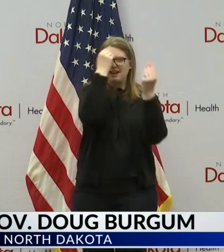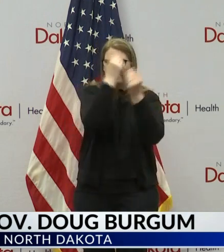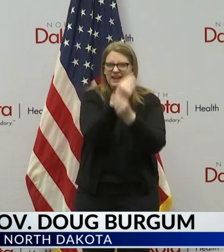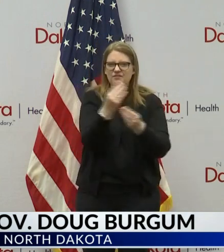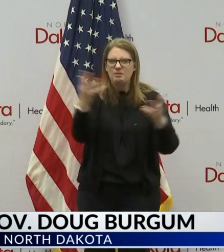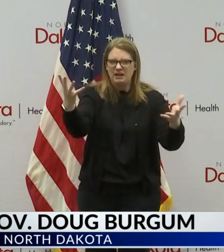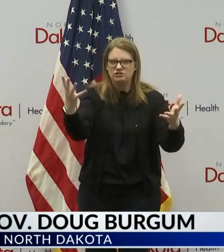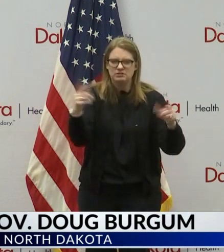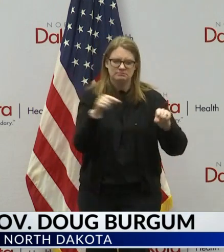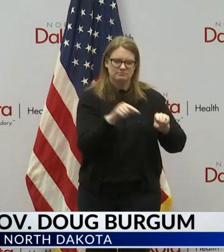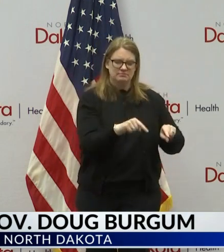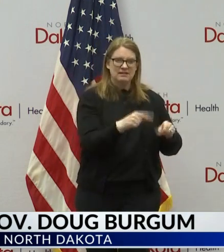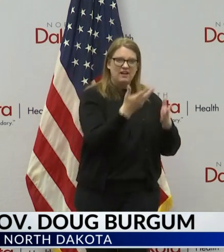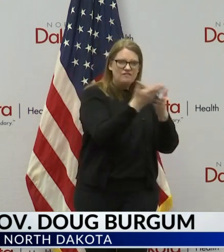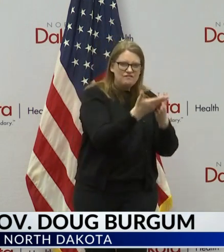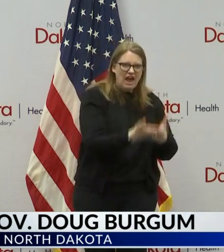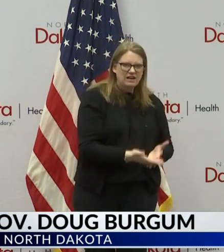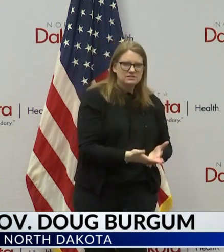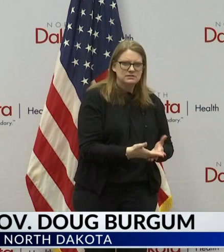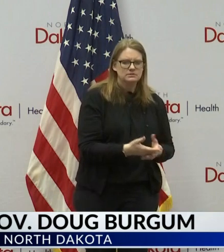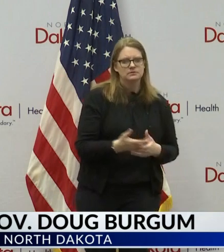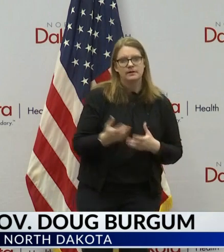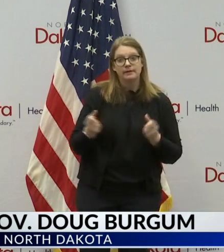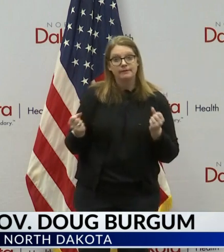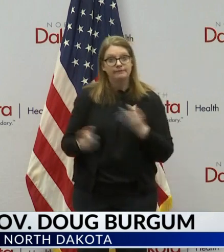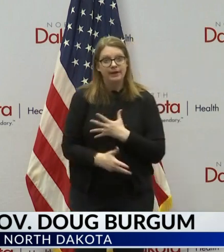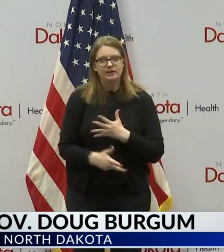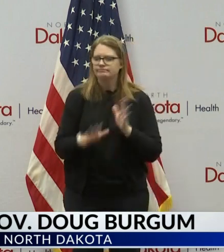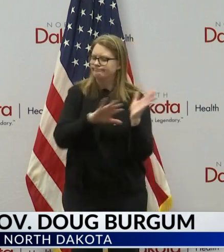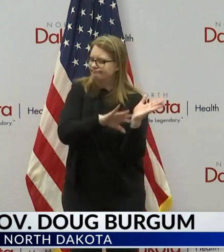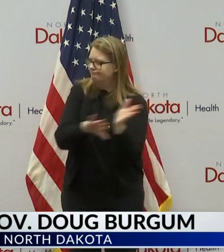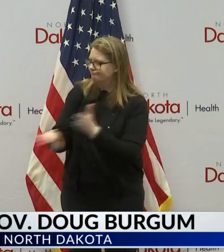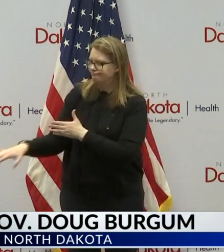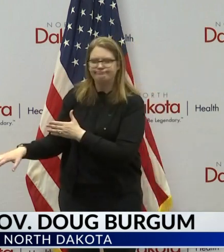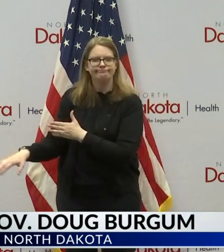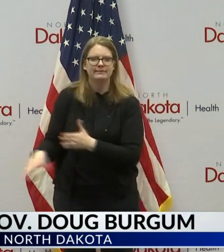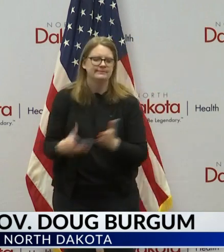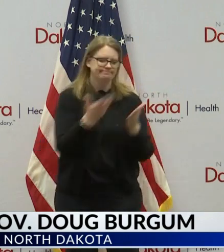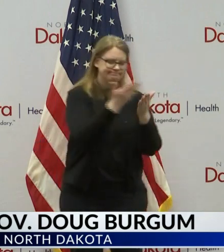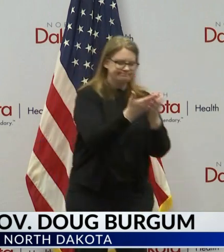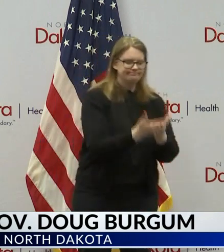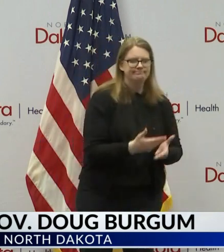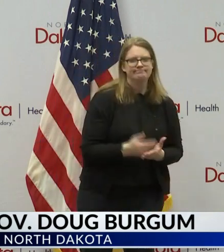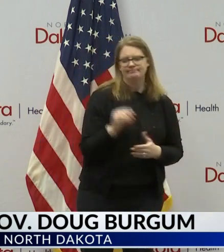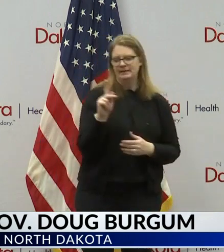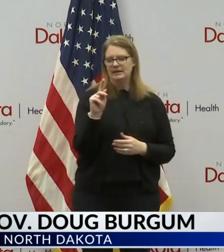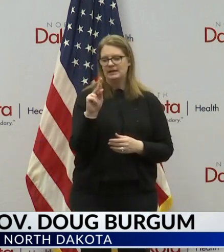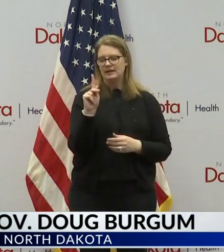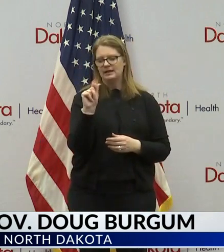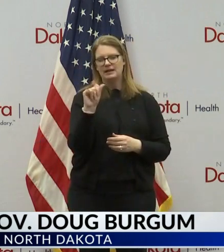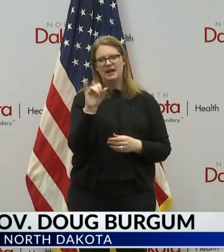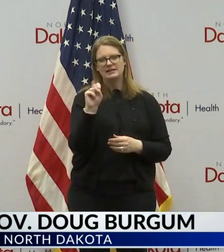ABLE TO HAVE INFORMATION FOR YOU AND YOUR CHILDREN BASED ON